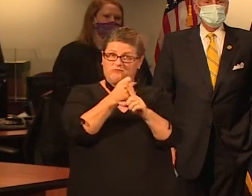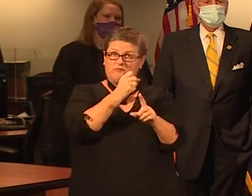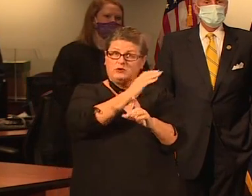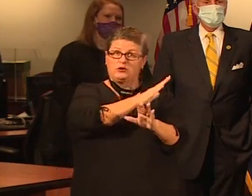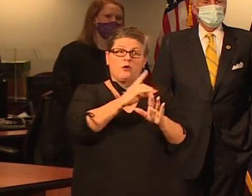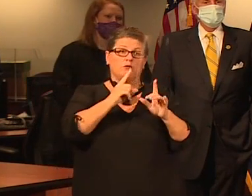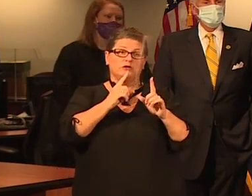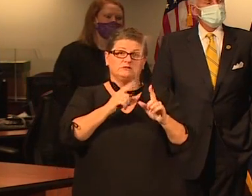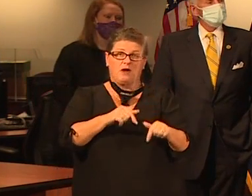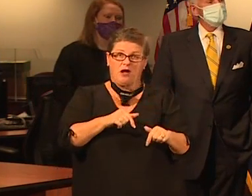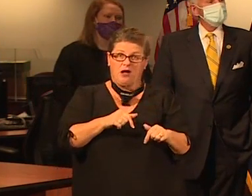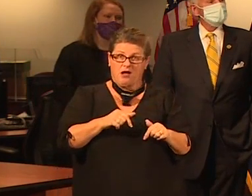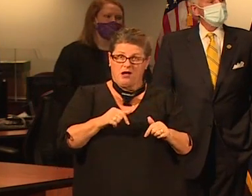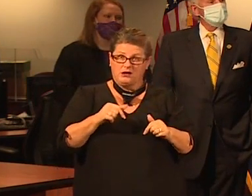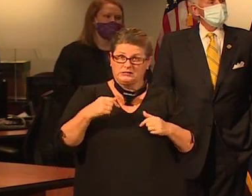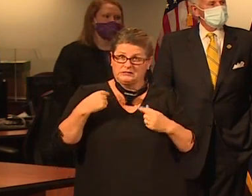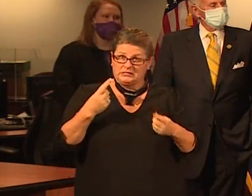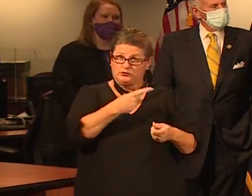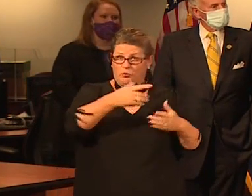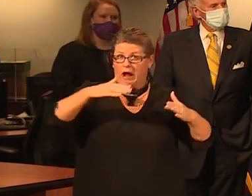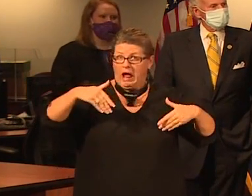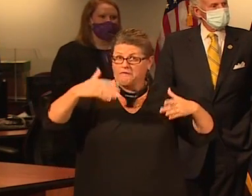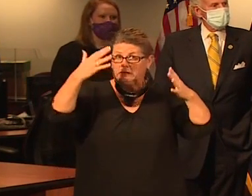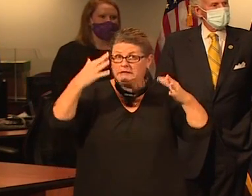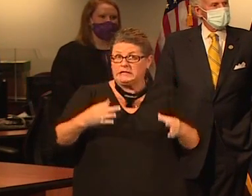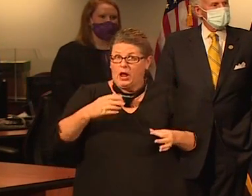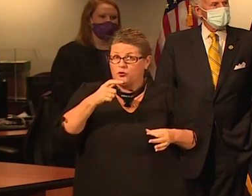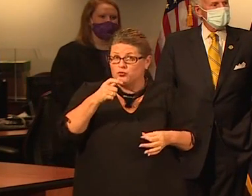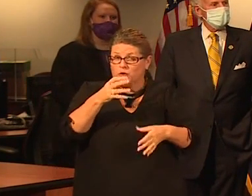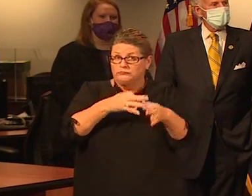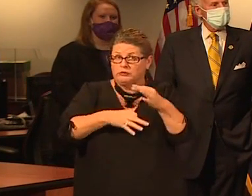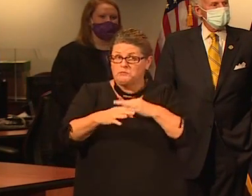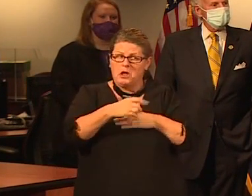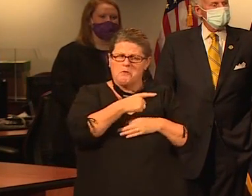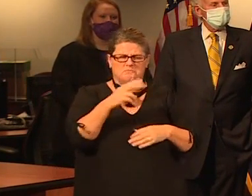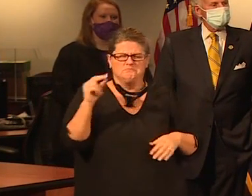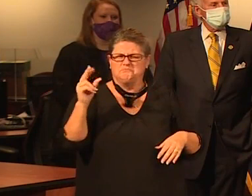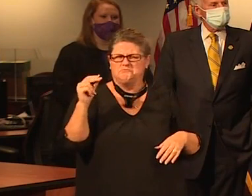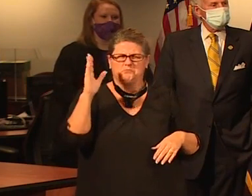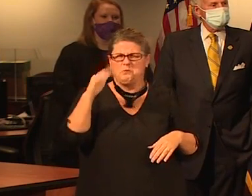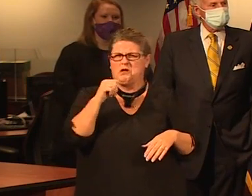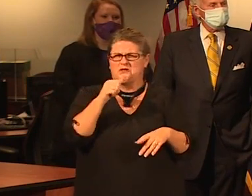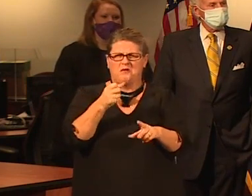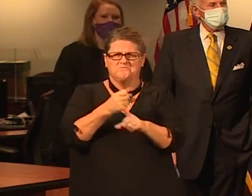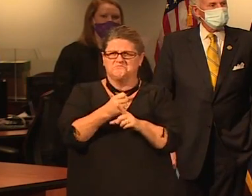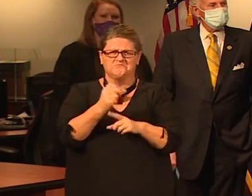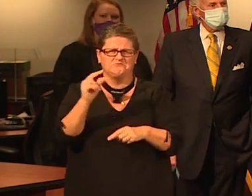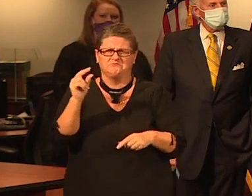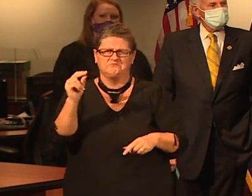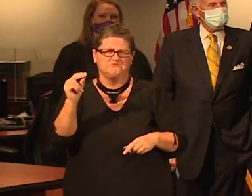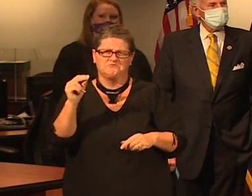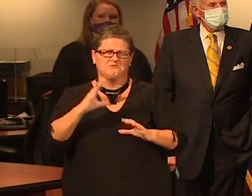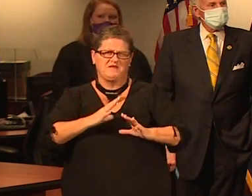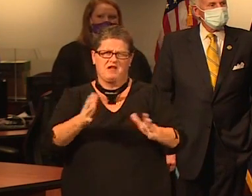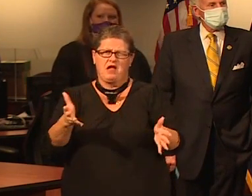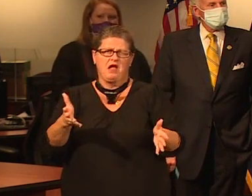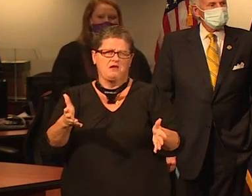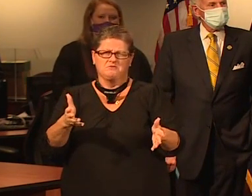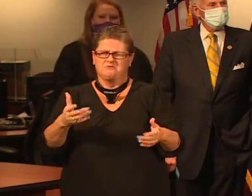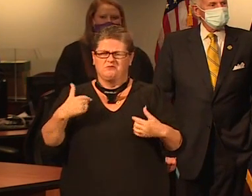SO HOW WILL THAT AFFECT THE AGENCY'S RESPONSE IF YOU DON'T KNOW WHO COULD BE FILLING THE ROLE?